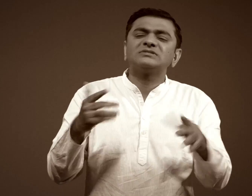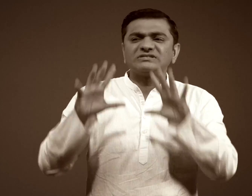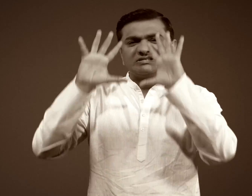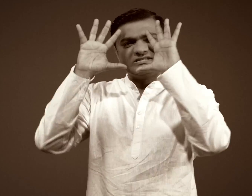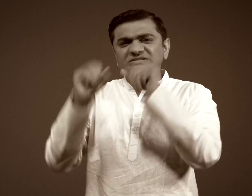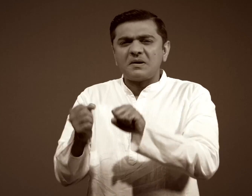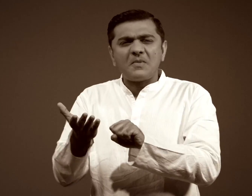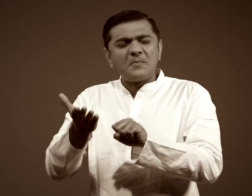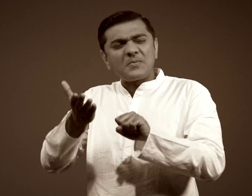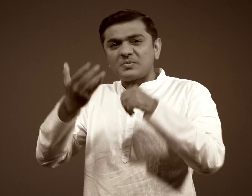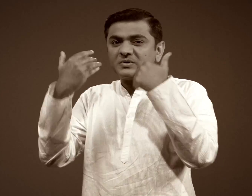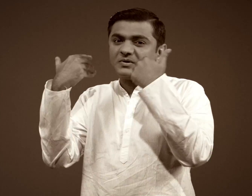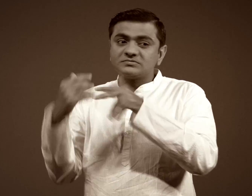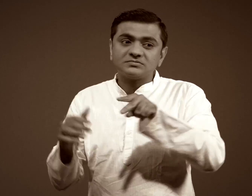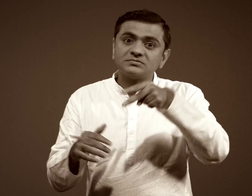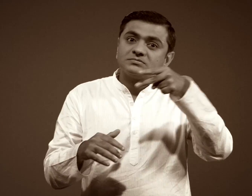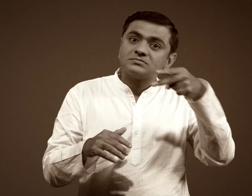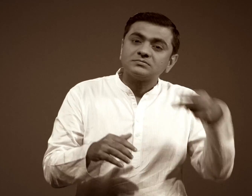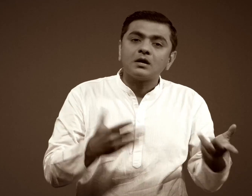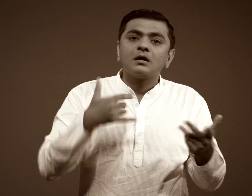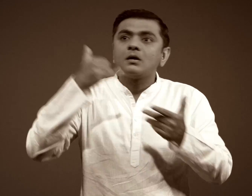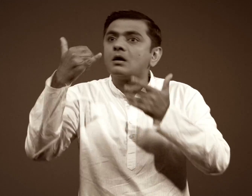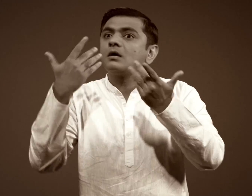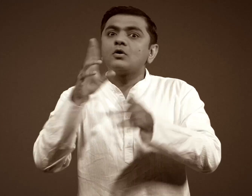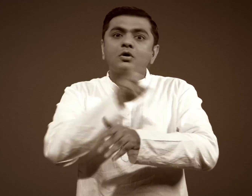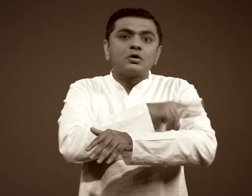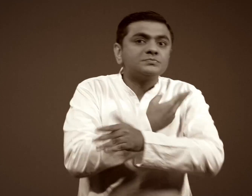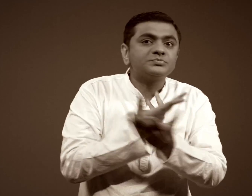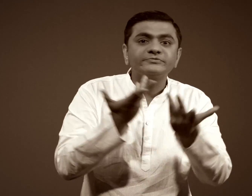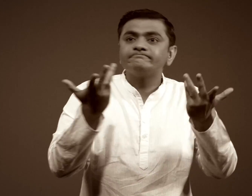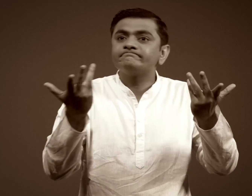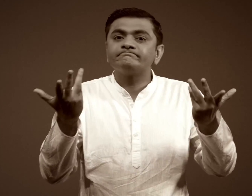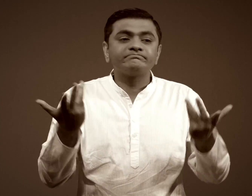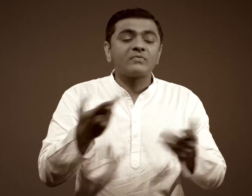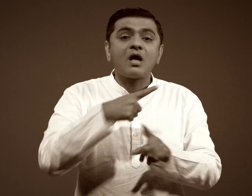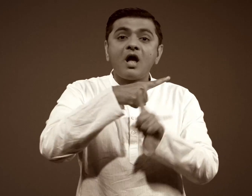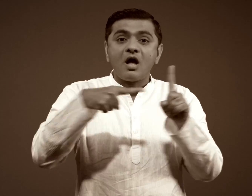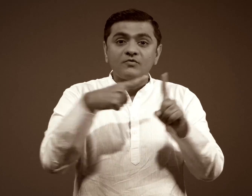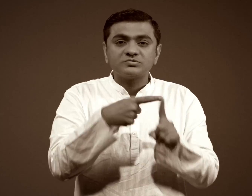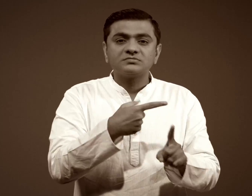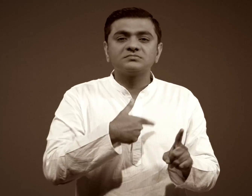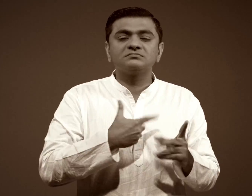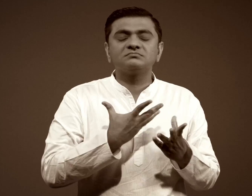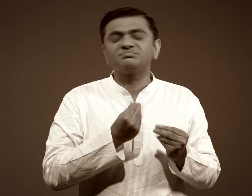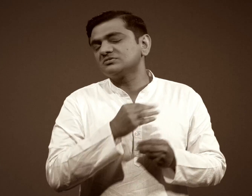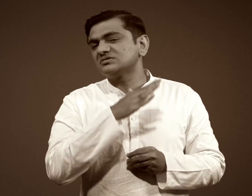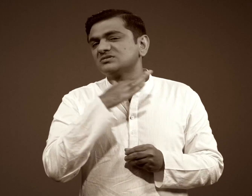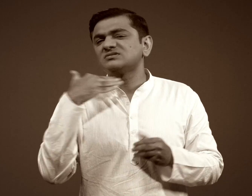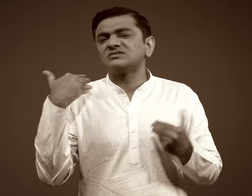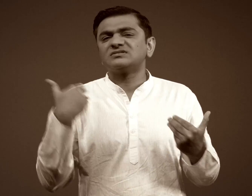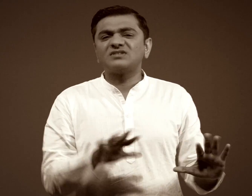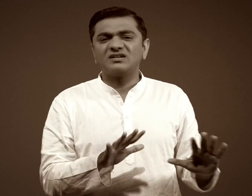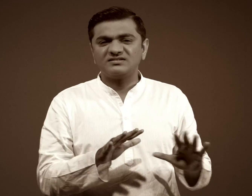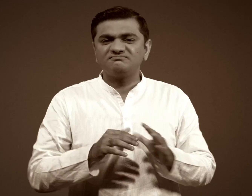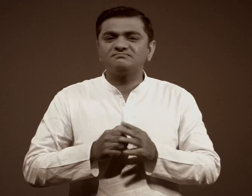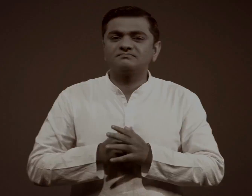Godse was caught and badly beaten. When he was shot no attempt was made to call a doctor or take him to a hospital and he died within half an hour.